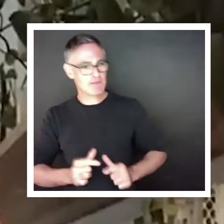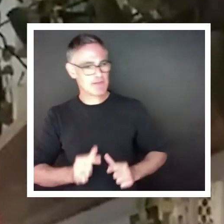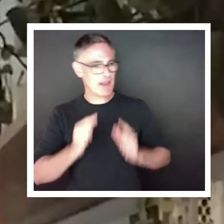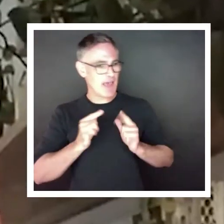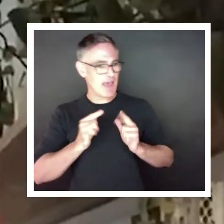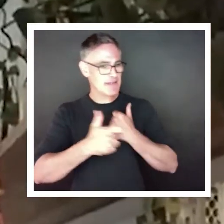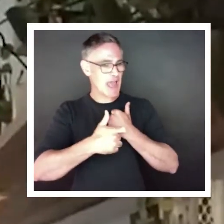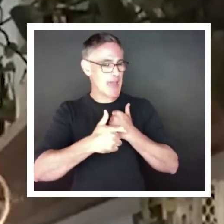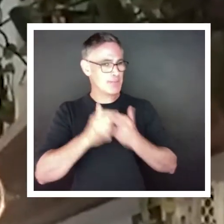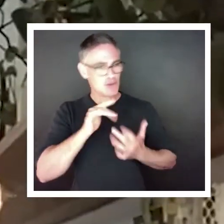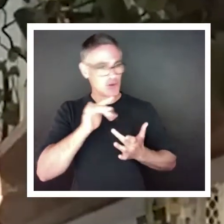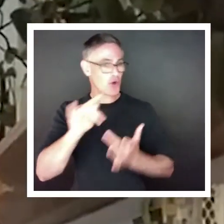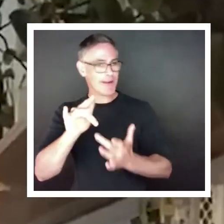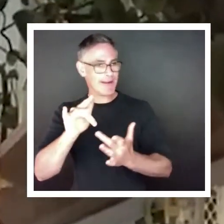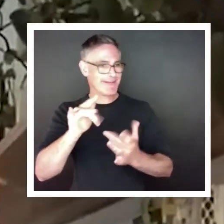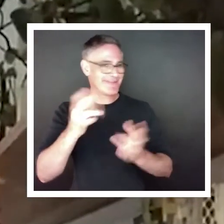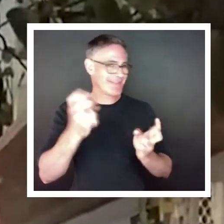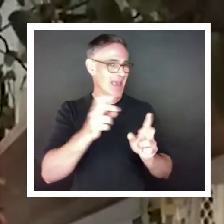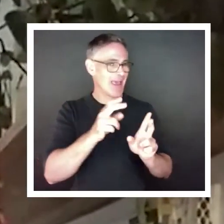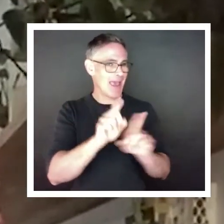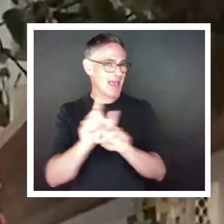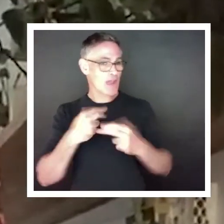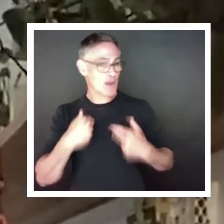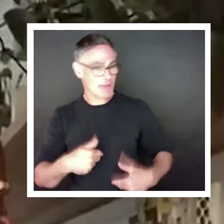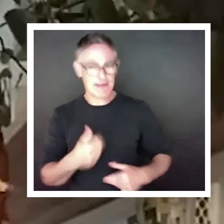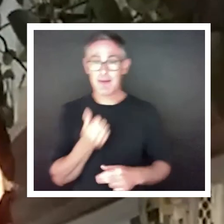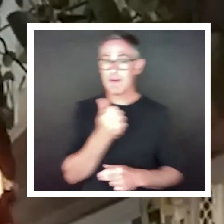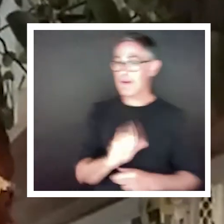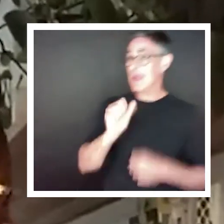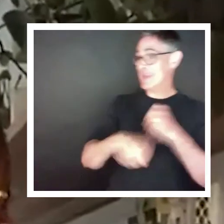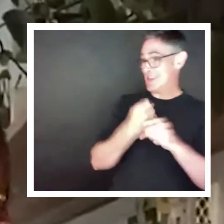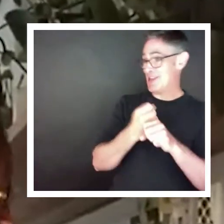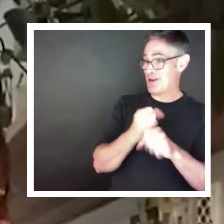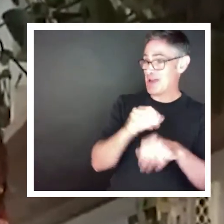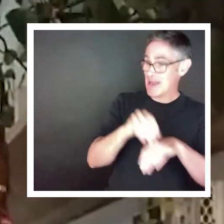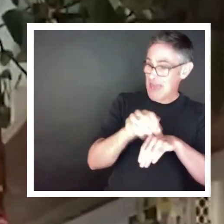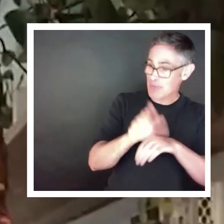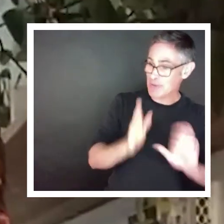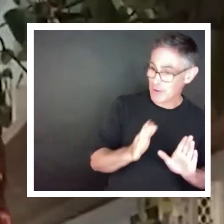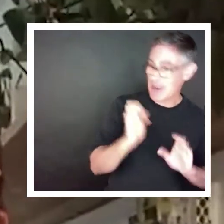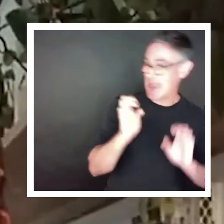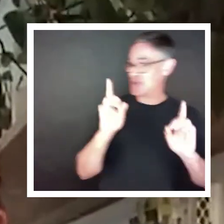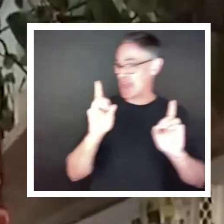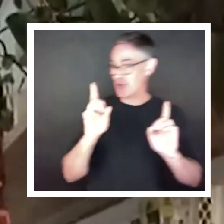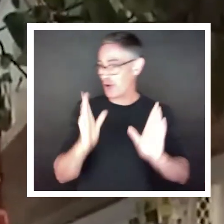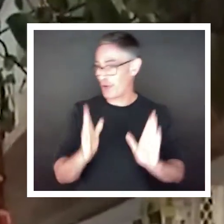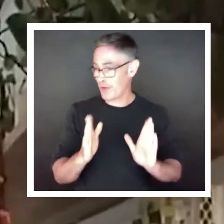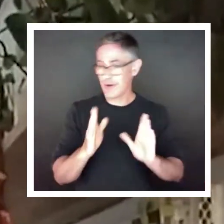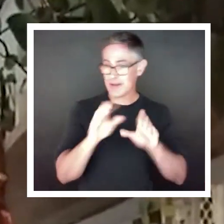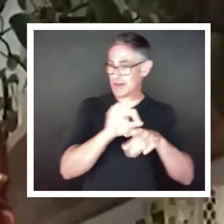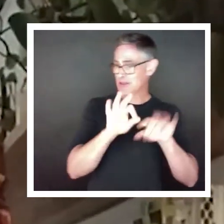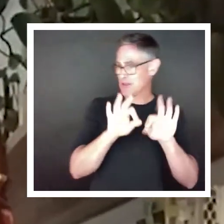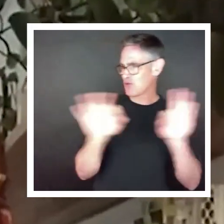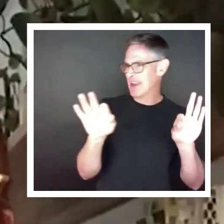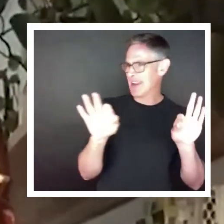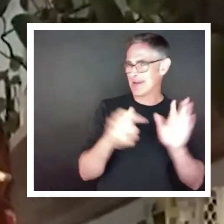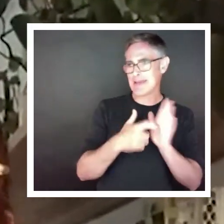Any year, an educator or a counselor degree is a lot of time, energy, care and commitment.